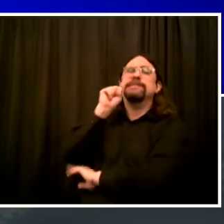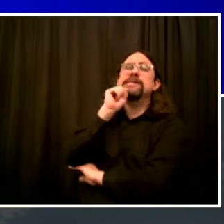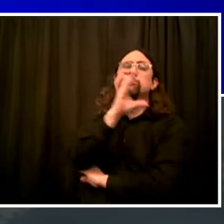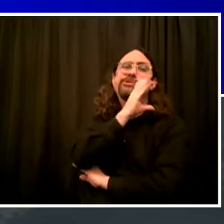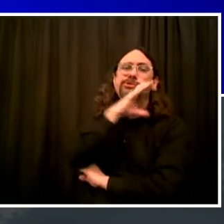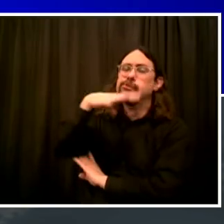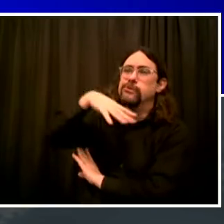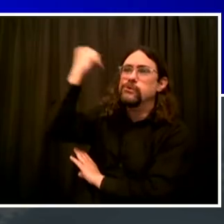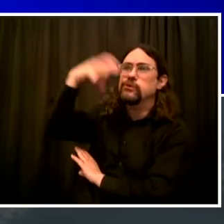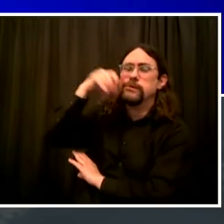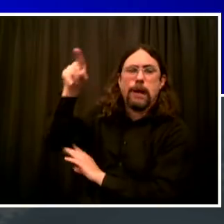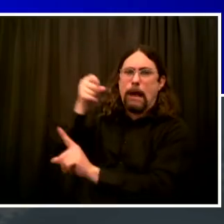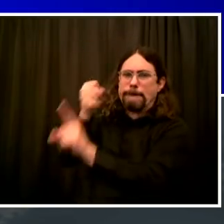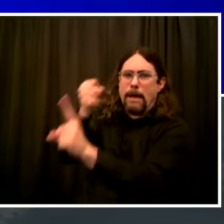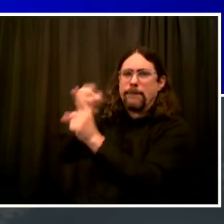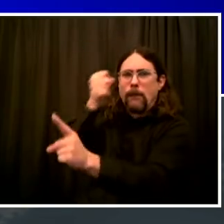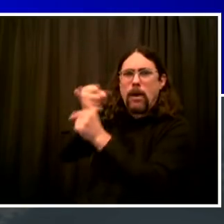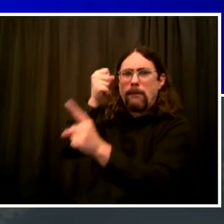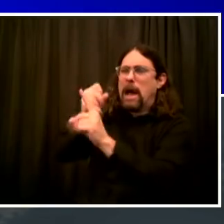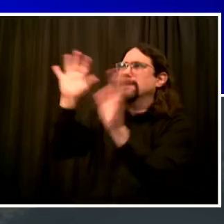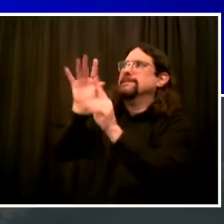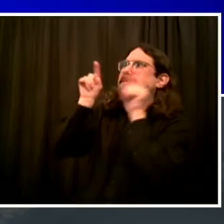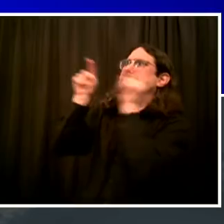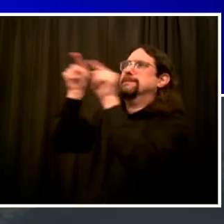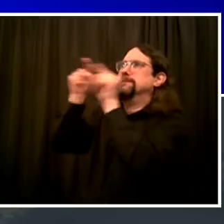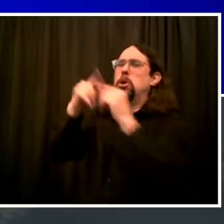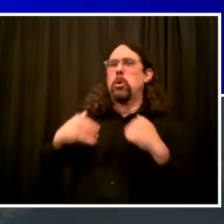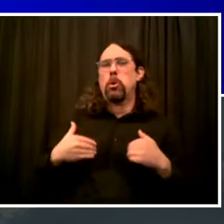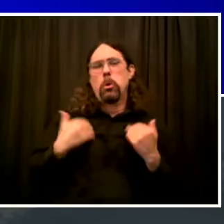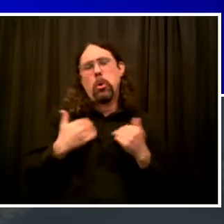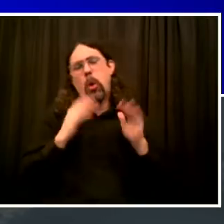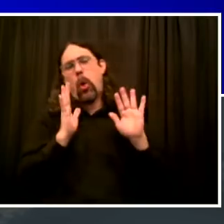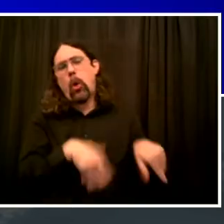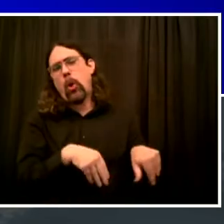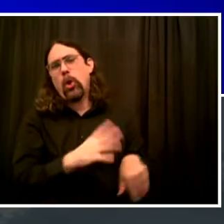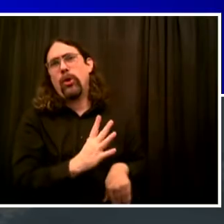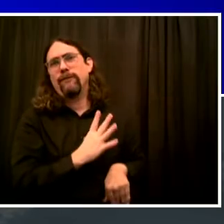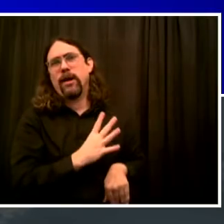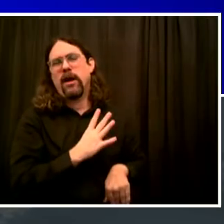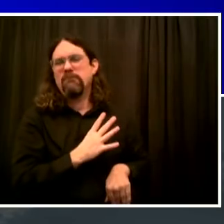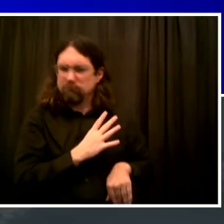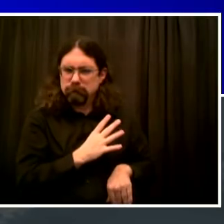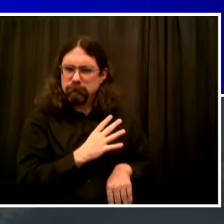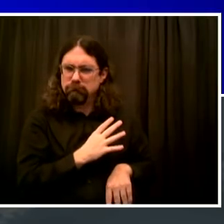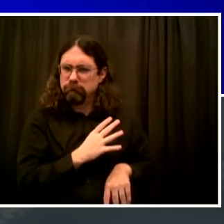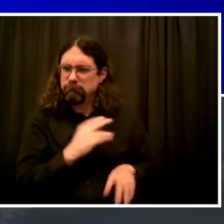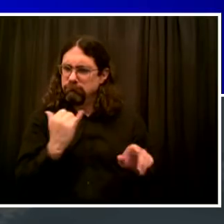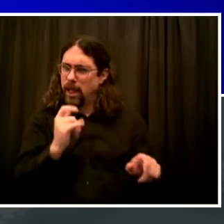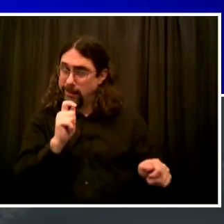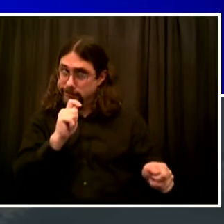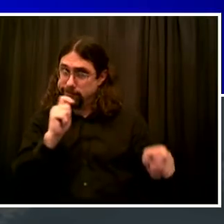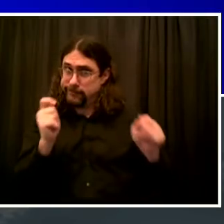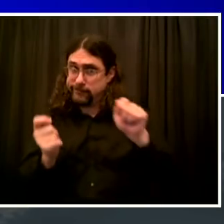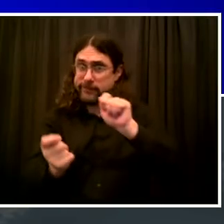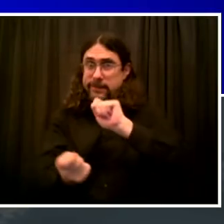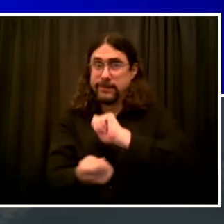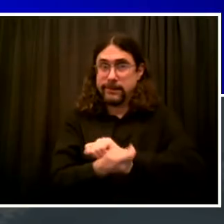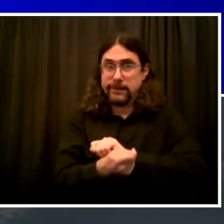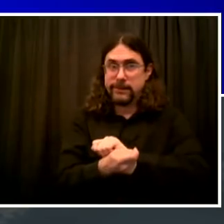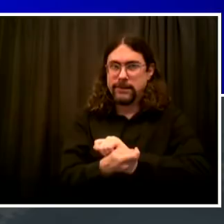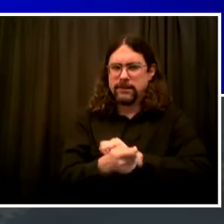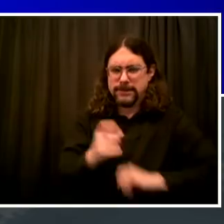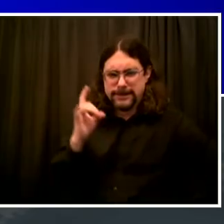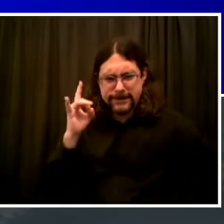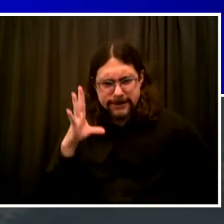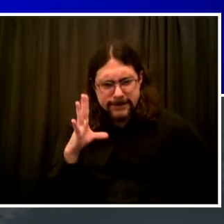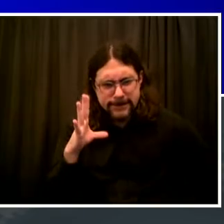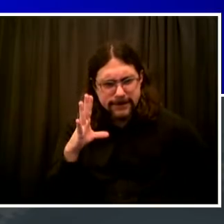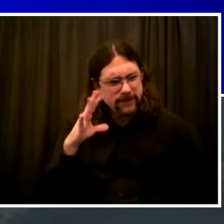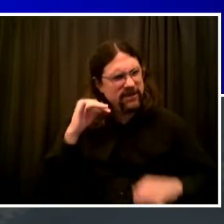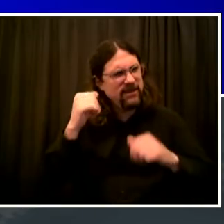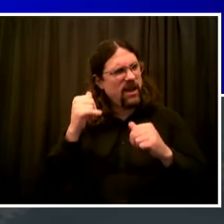WE KNOW